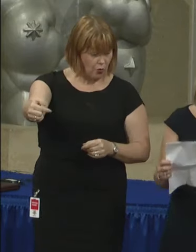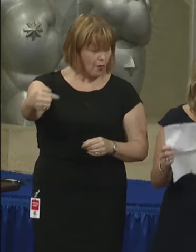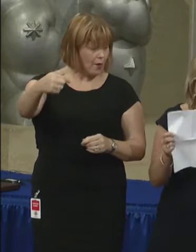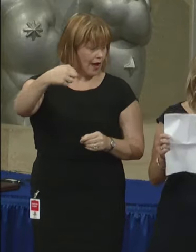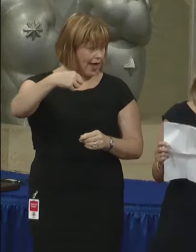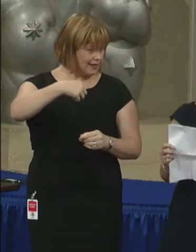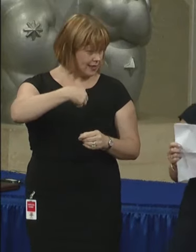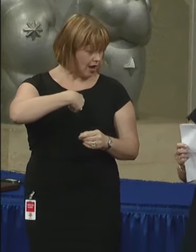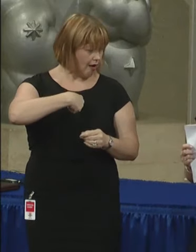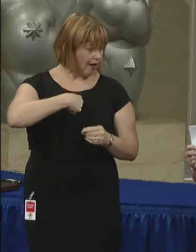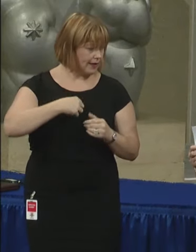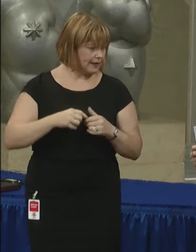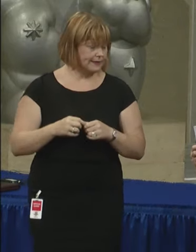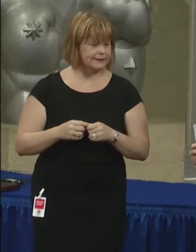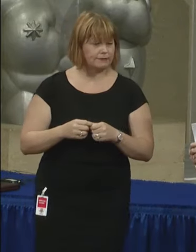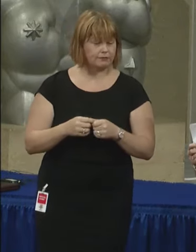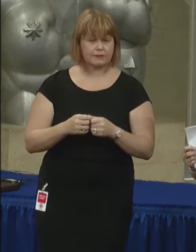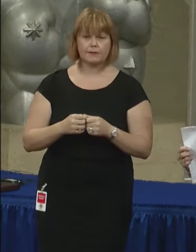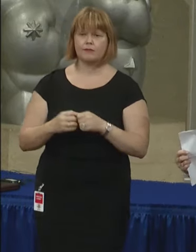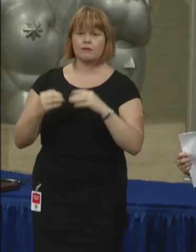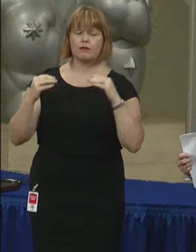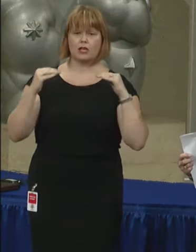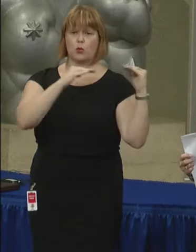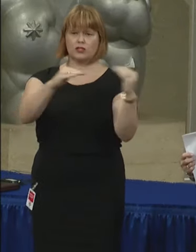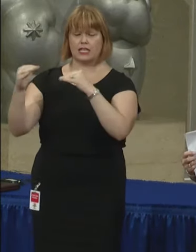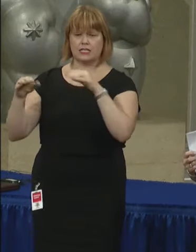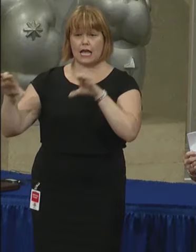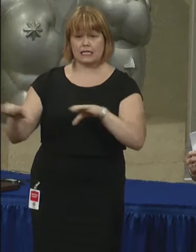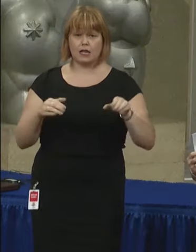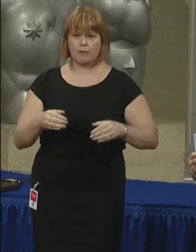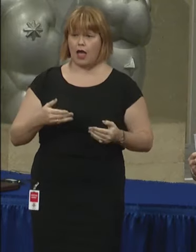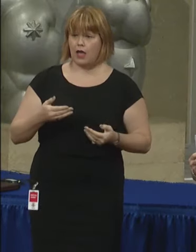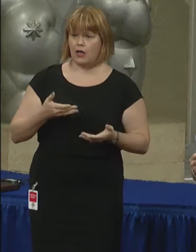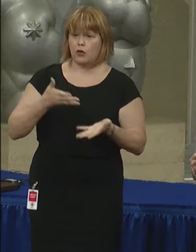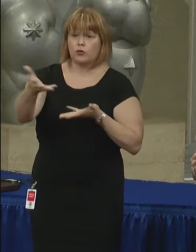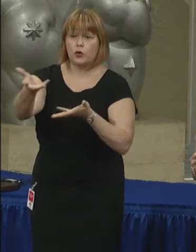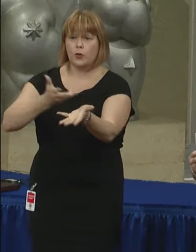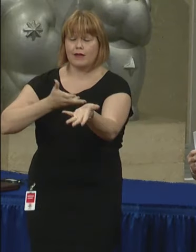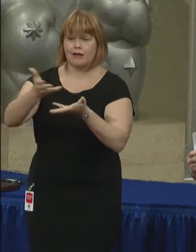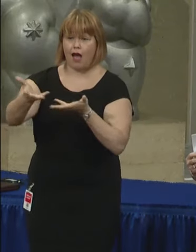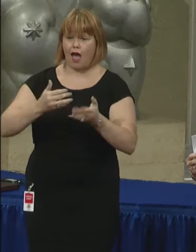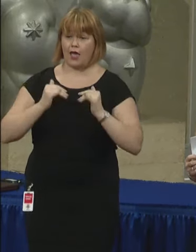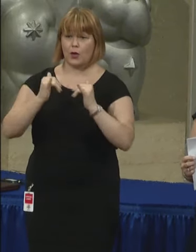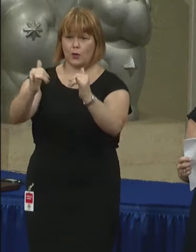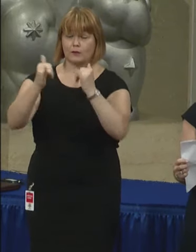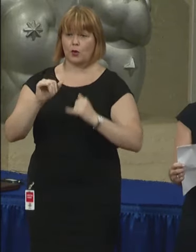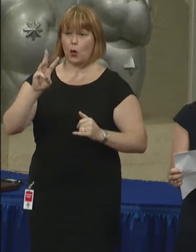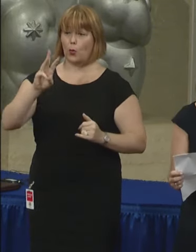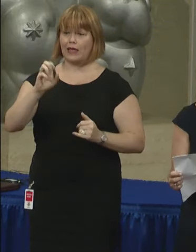EQUAL JUSTICE IS DONE BY YOU AND I, WE, THE PEOPLE.